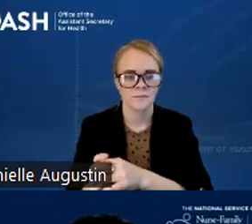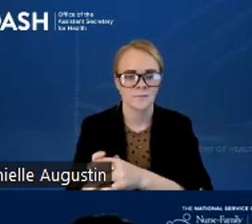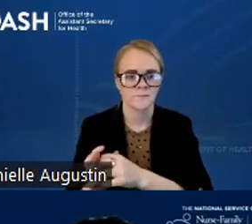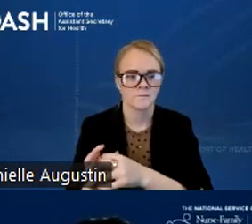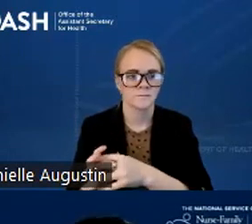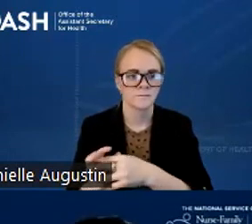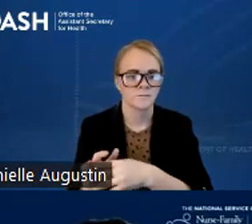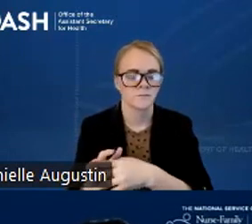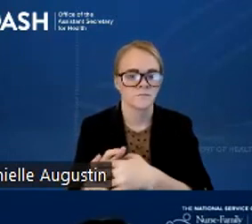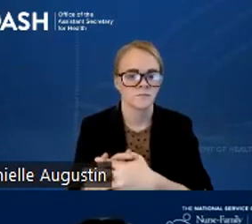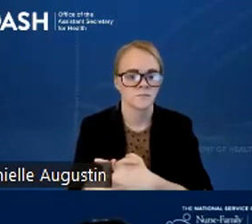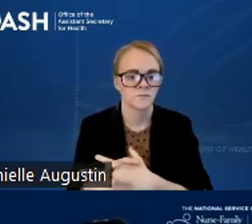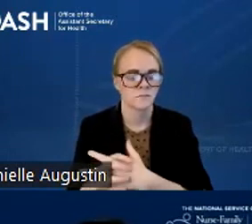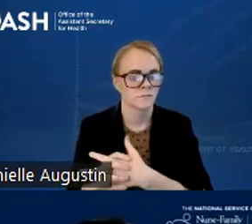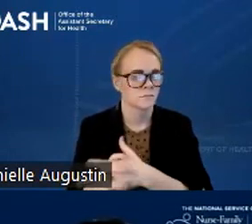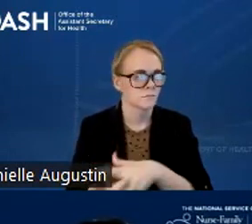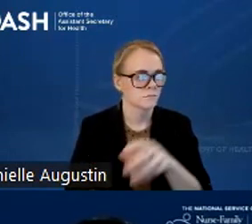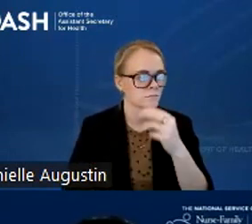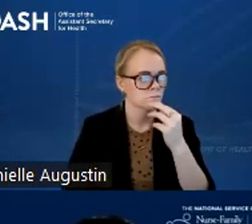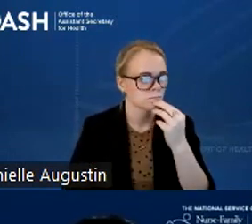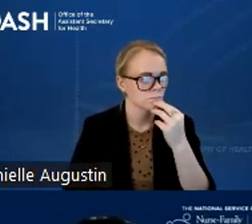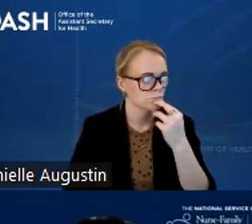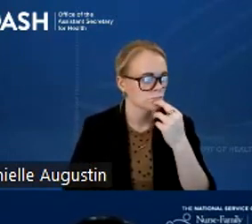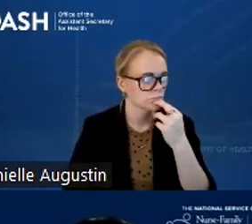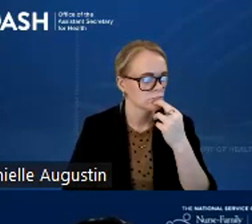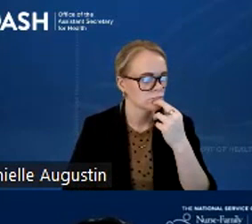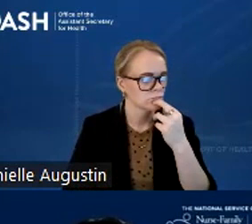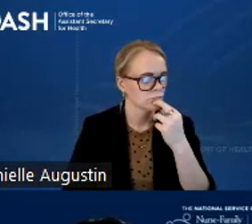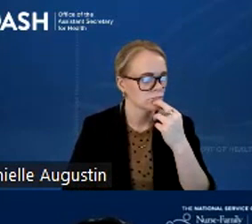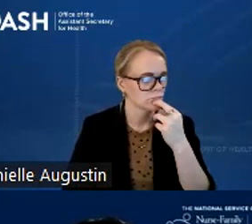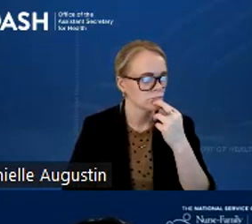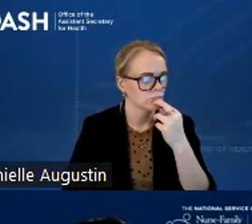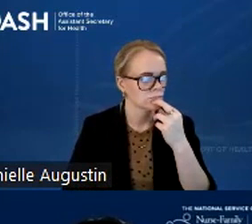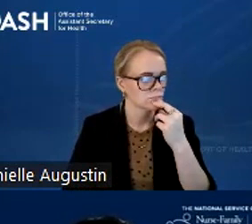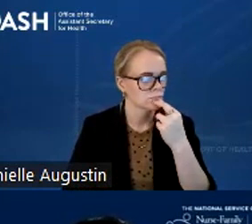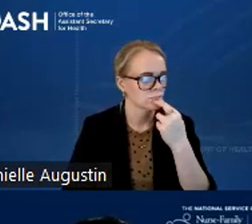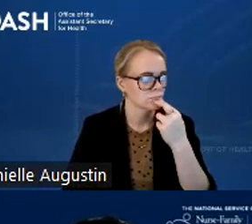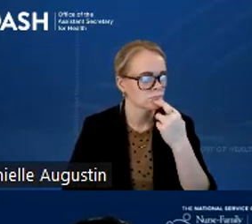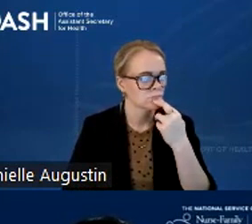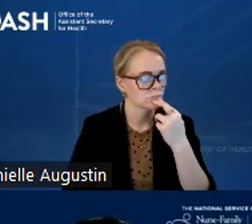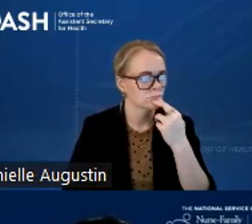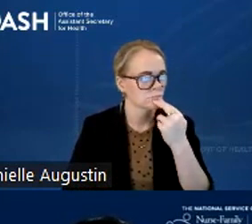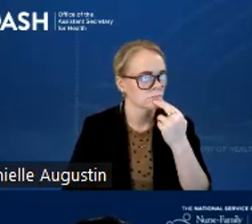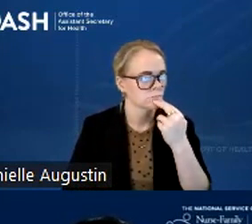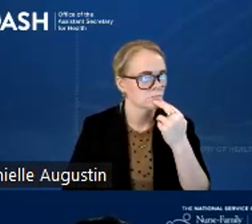I think also system changes try to happen or administrative changes try to make